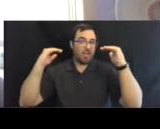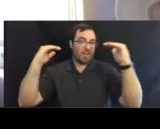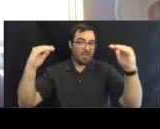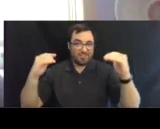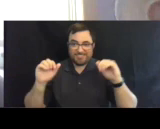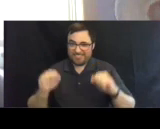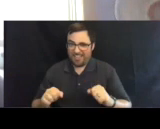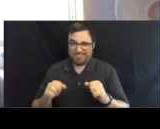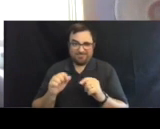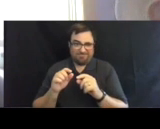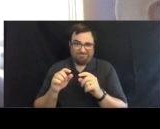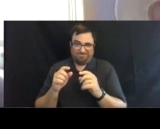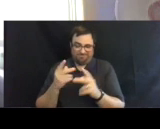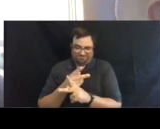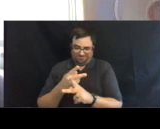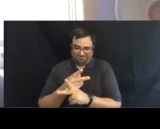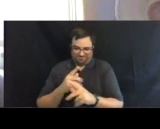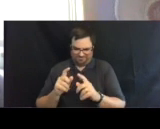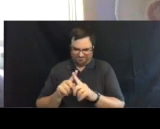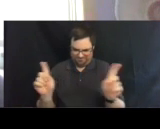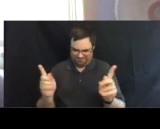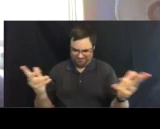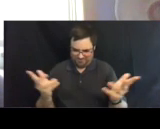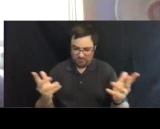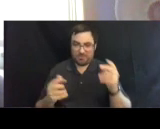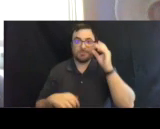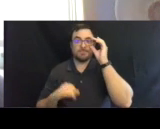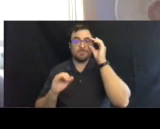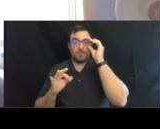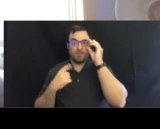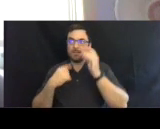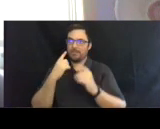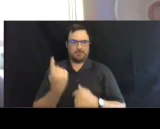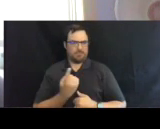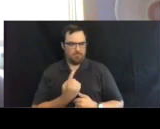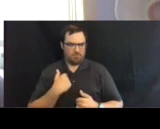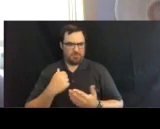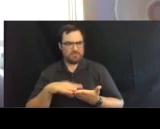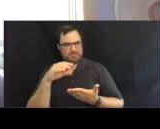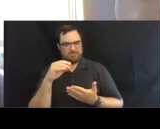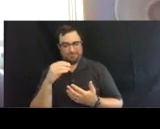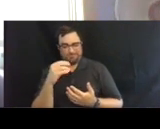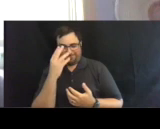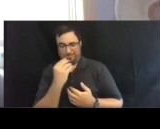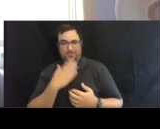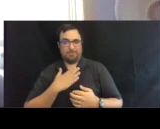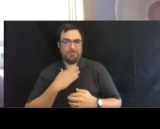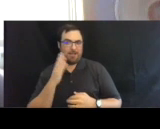and or produce the contrast? So if I say, "Someone's been sleeping in my bed!" and I use a mama voice, can he tell that it was the mama bear